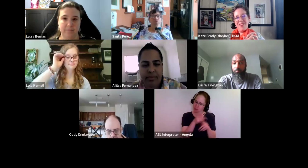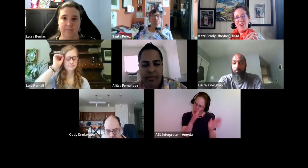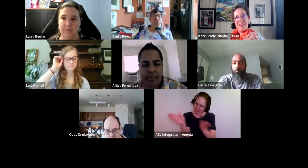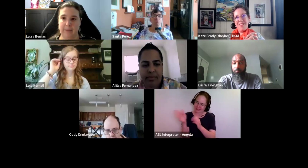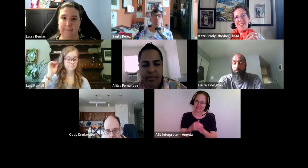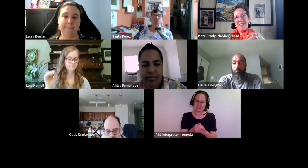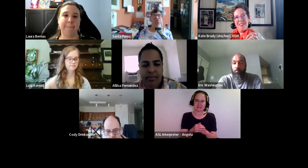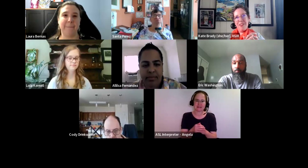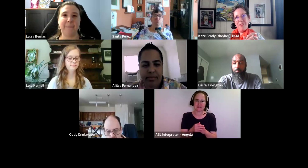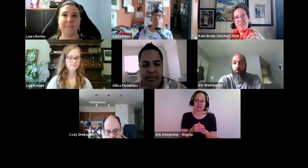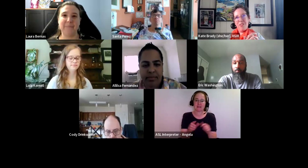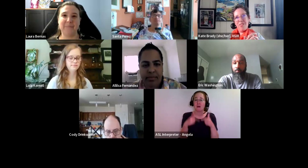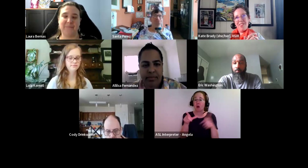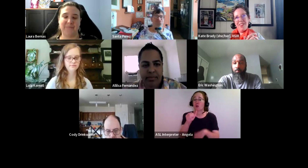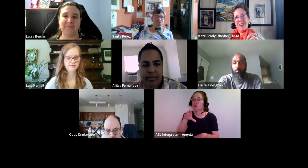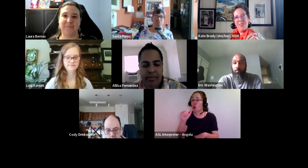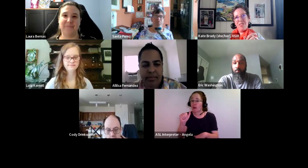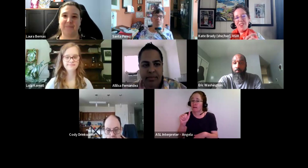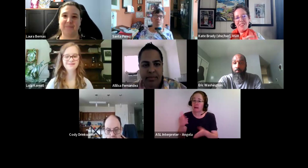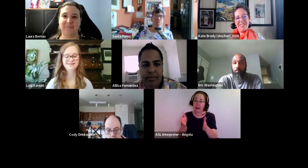and so I'll pass it to you, Laura for the first question.